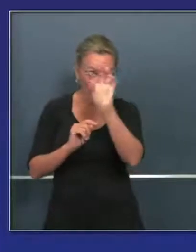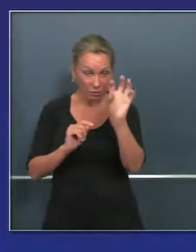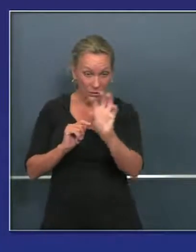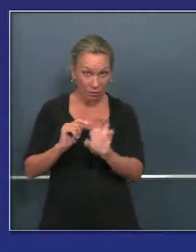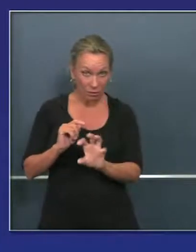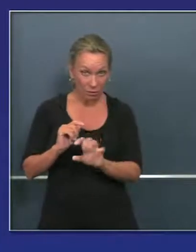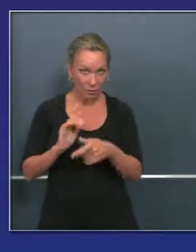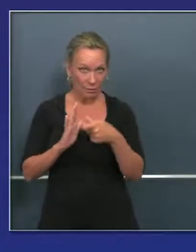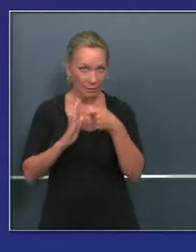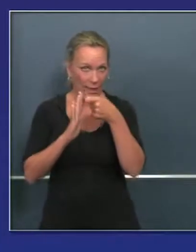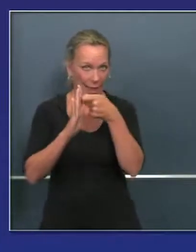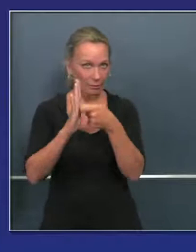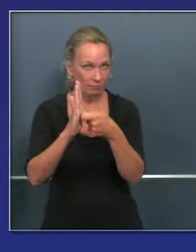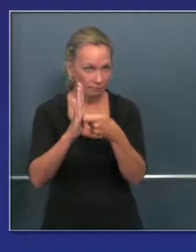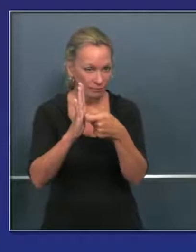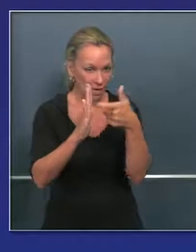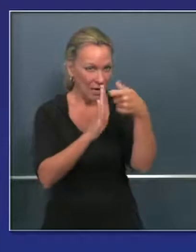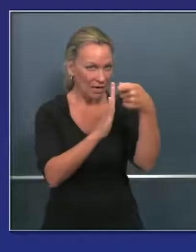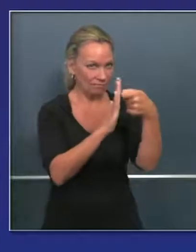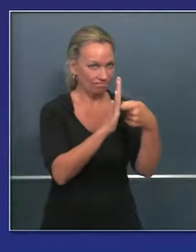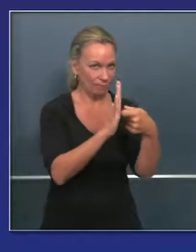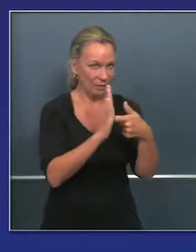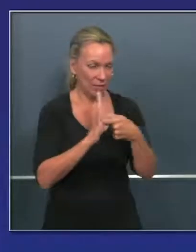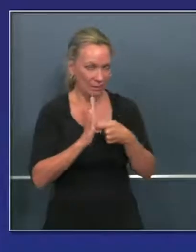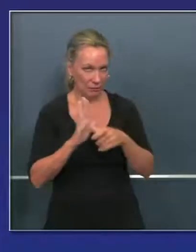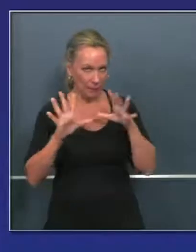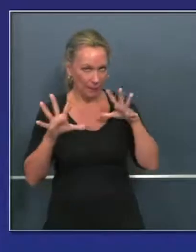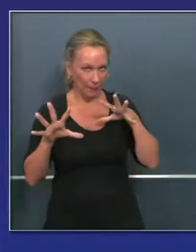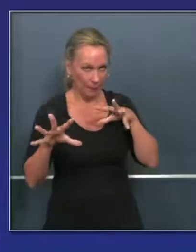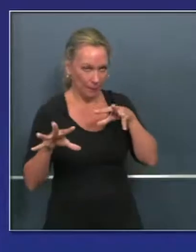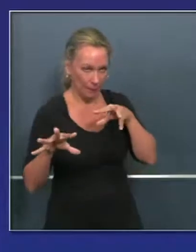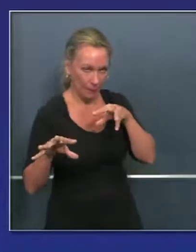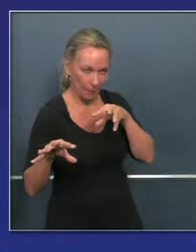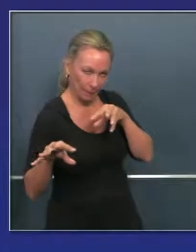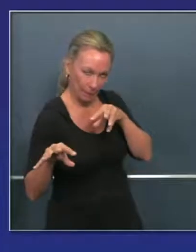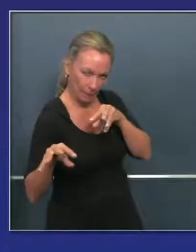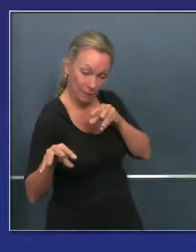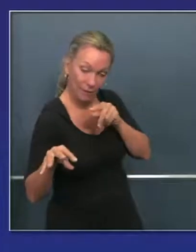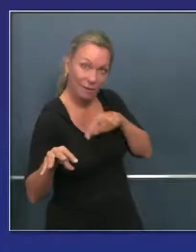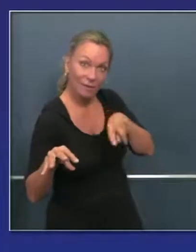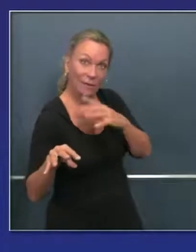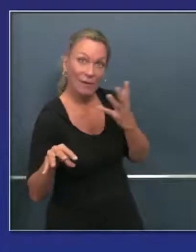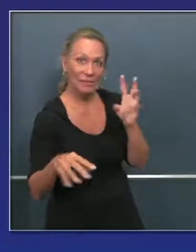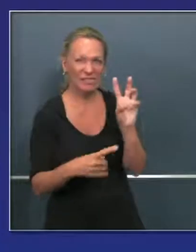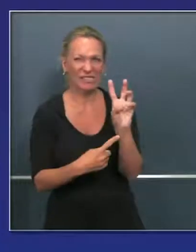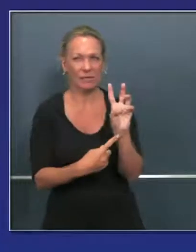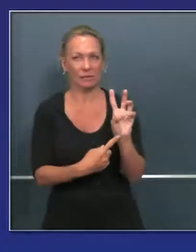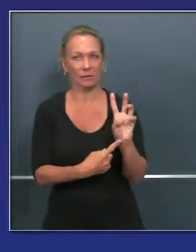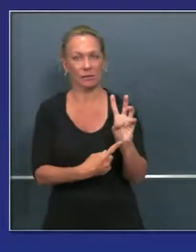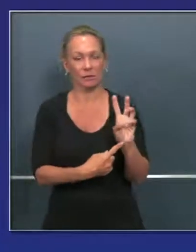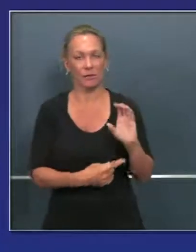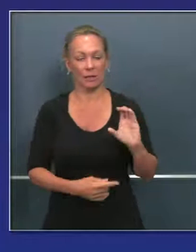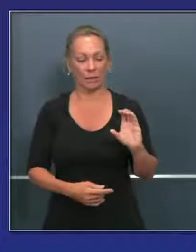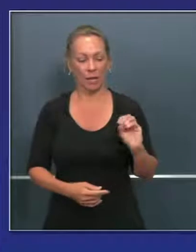forward to require six additional counties - for example toggle back and use that dimmer